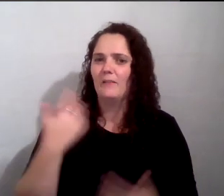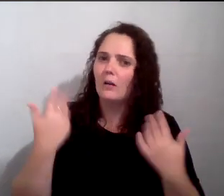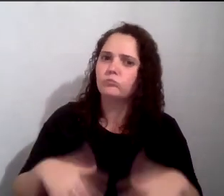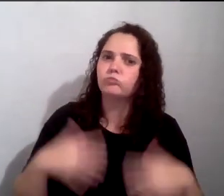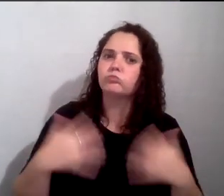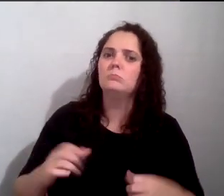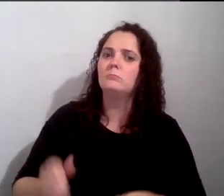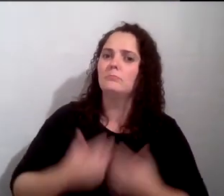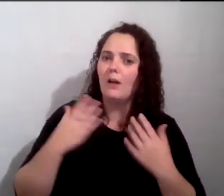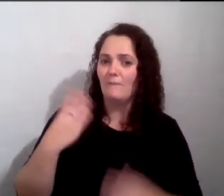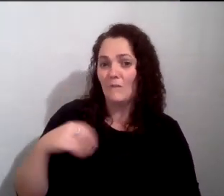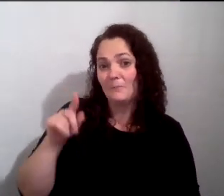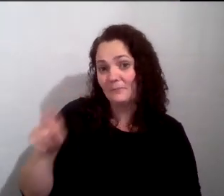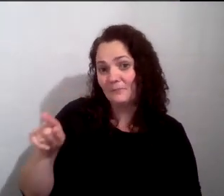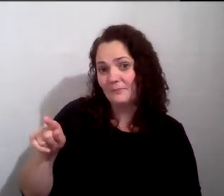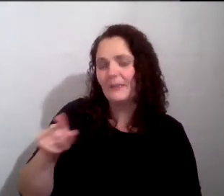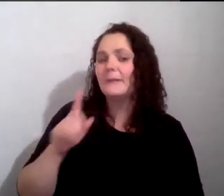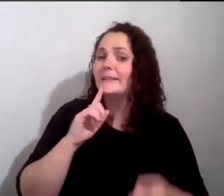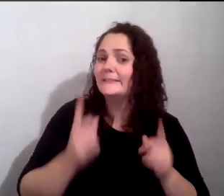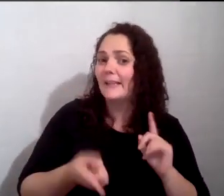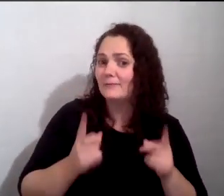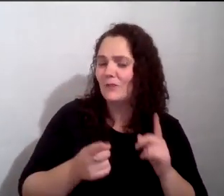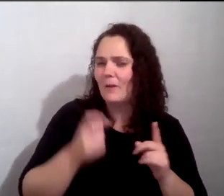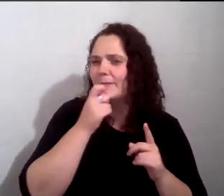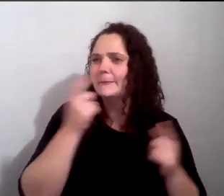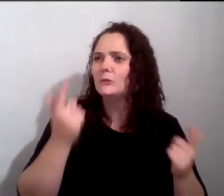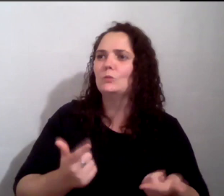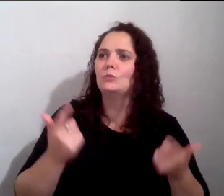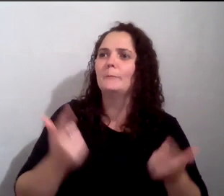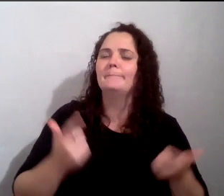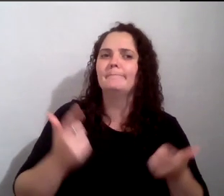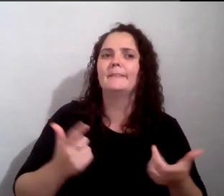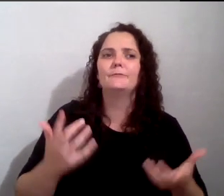I was really inspired by Corbet but at the same time, sometimes we can be too